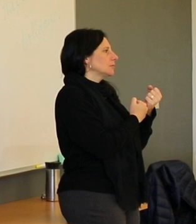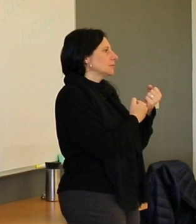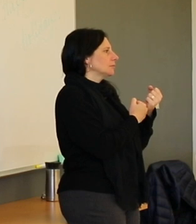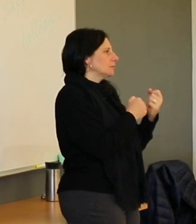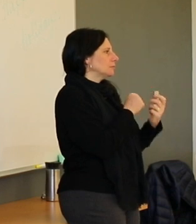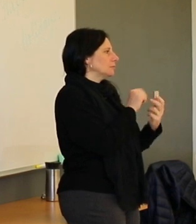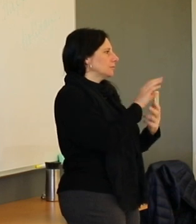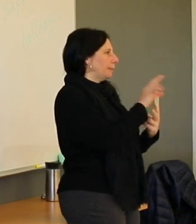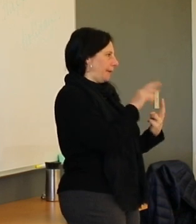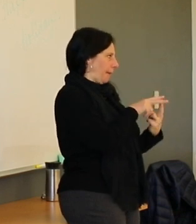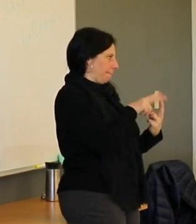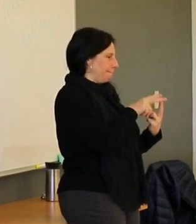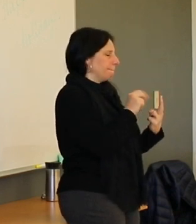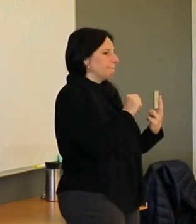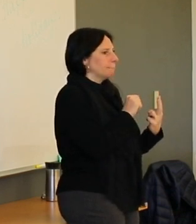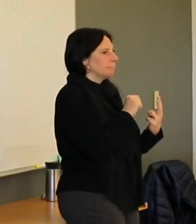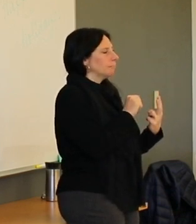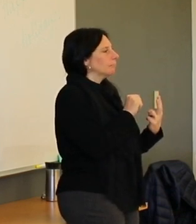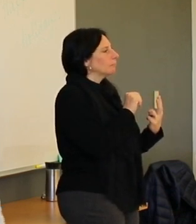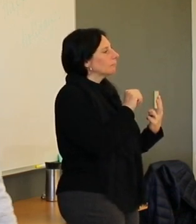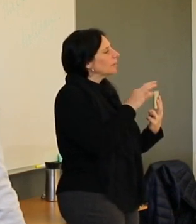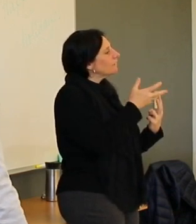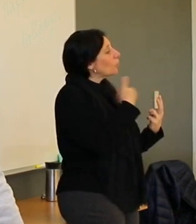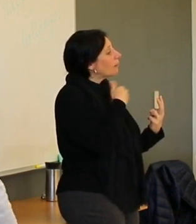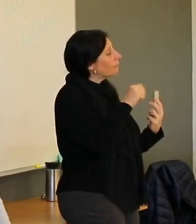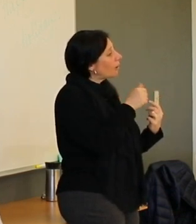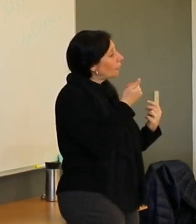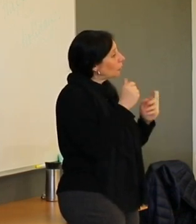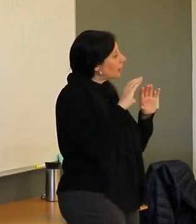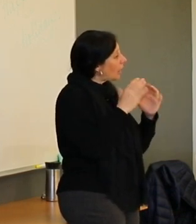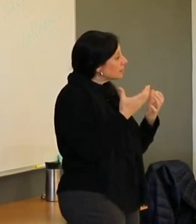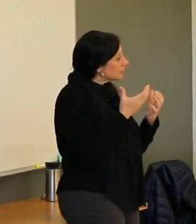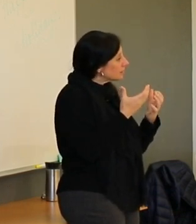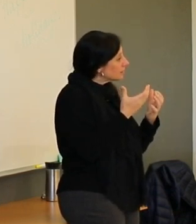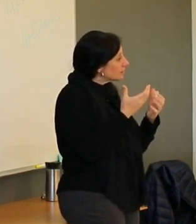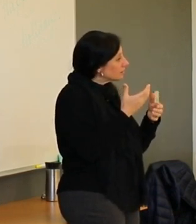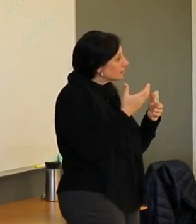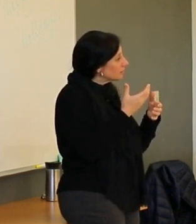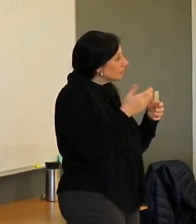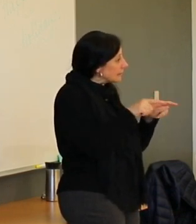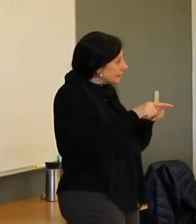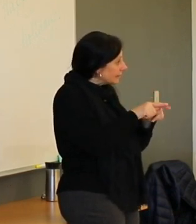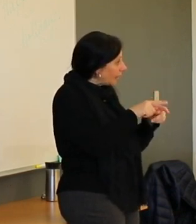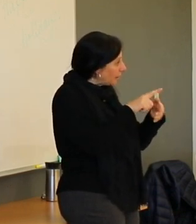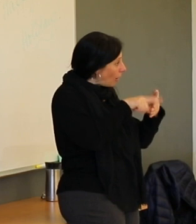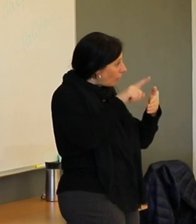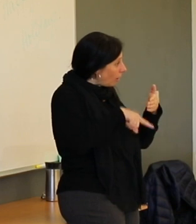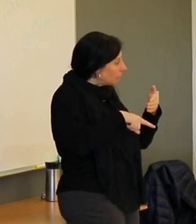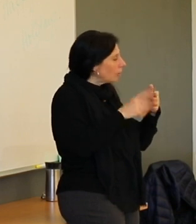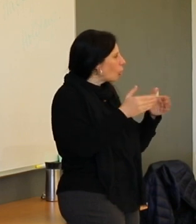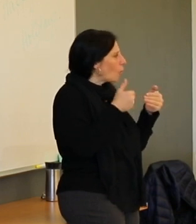And so if you have other additional classes where that outcome is being taught, you go ahead and add all of those same method.